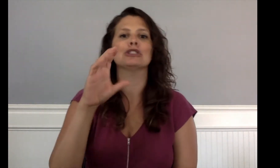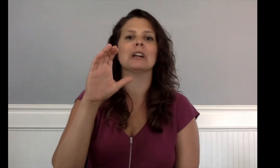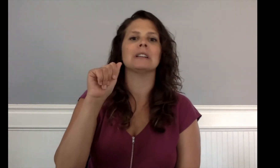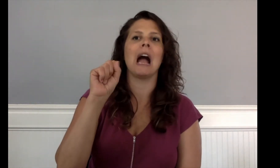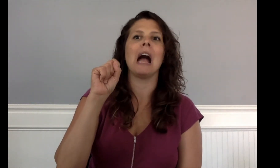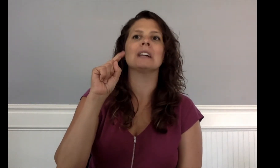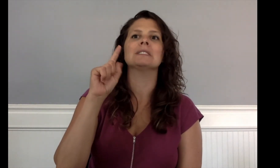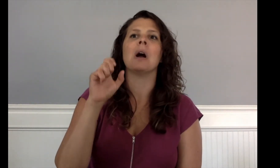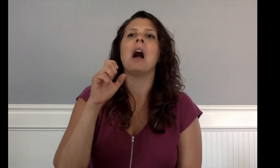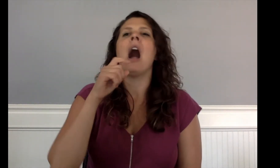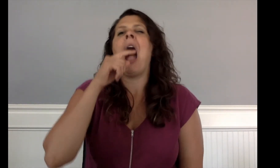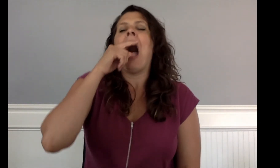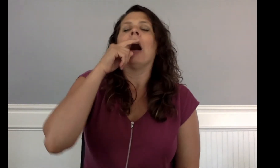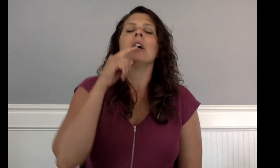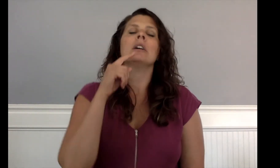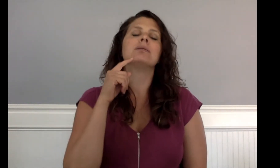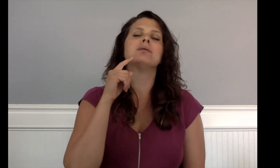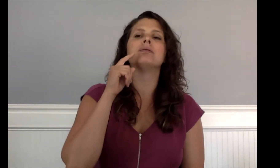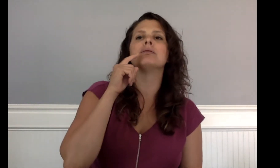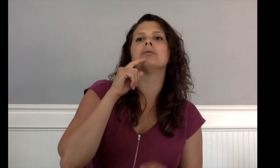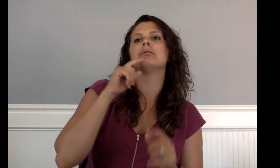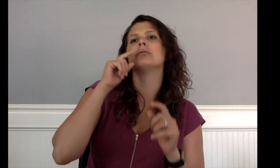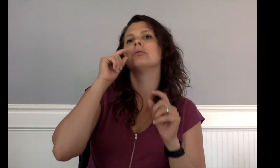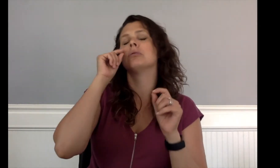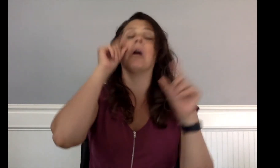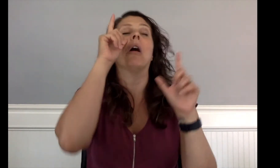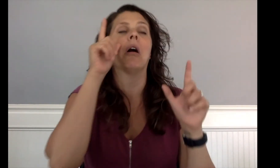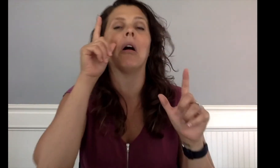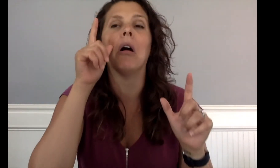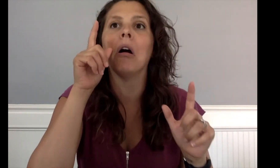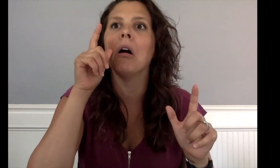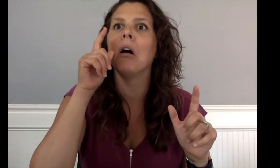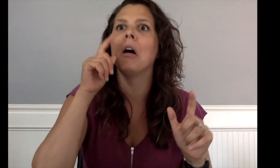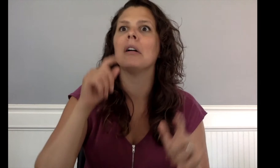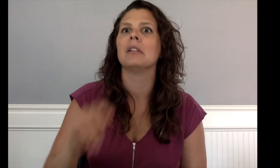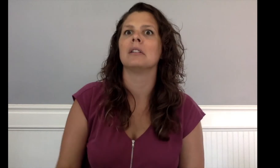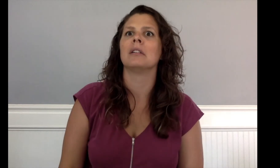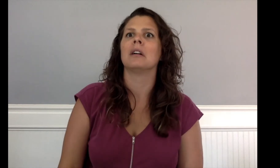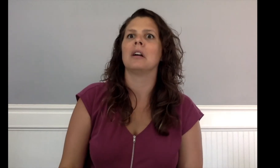Mr. Castle gave a loud snore and woke himself up.